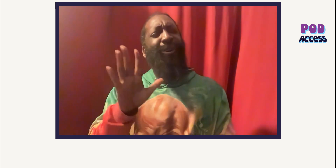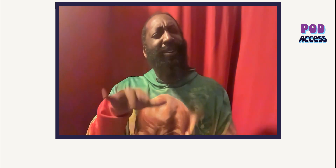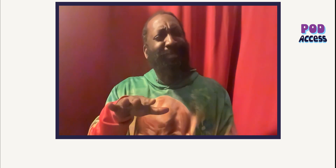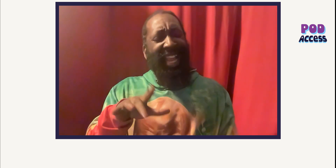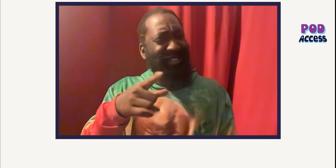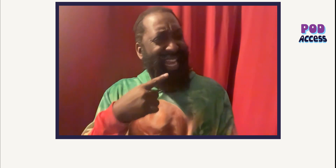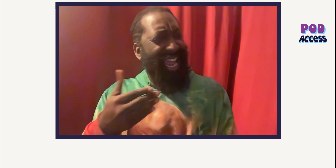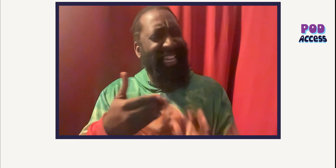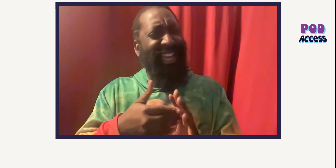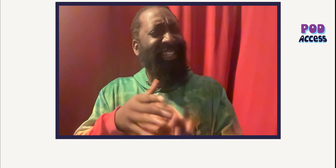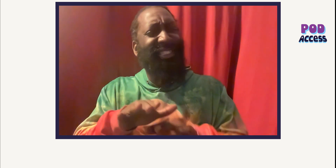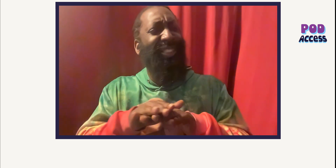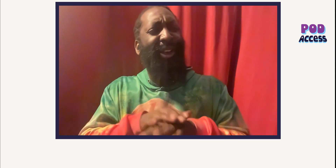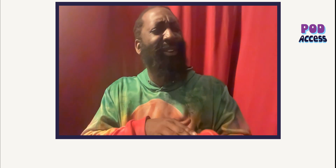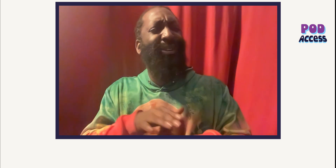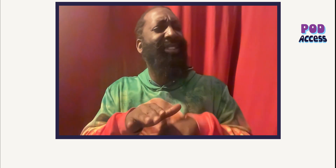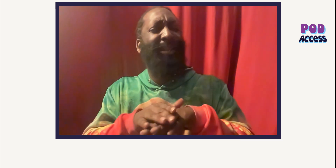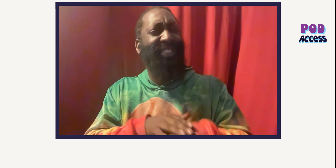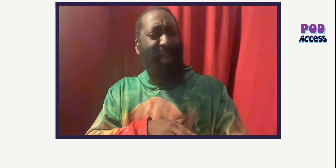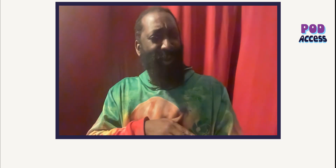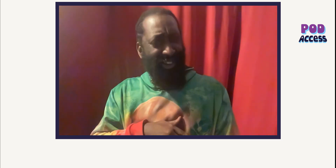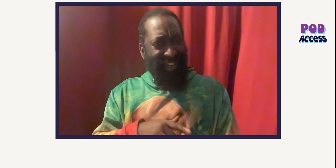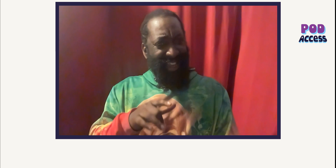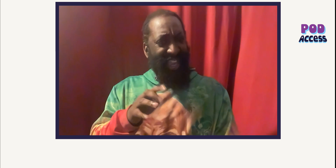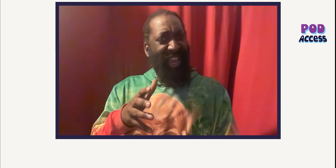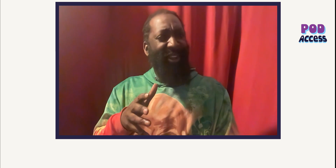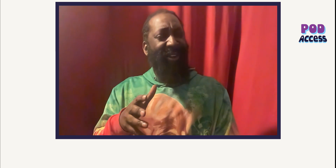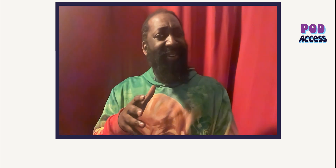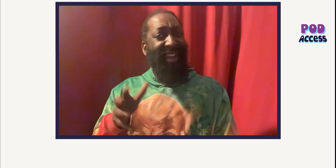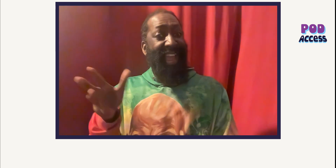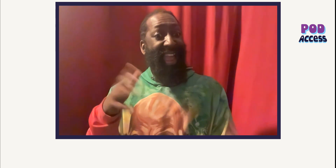"Oh, can you say that again, slower? Do it a little bit slower,” you know.